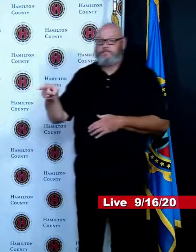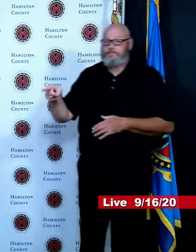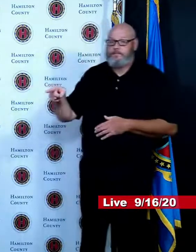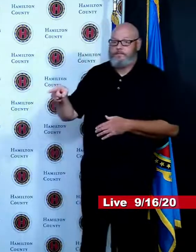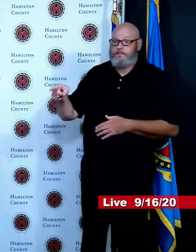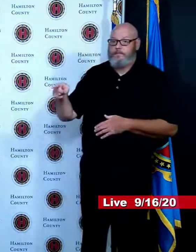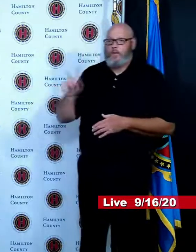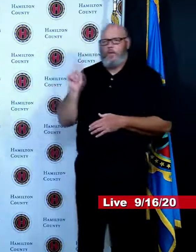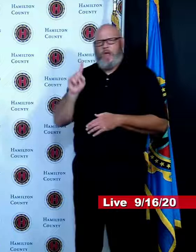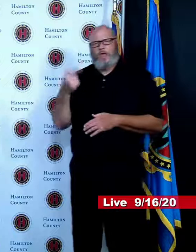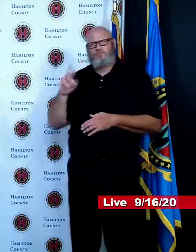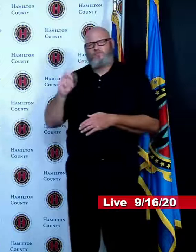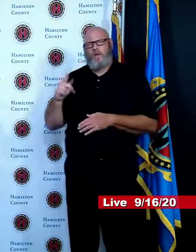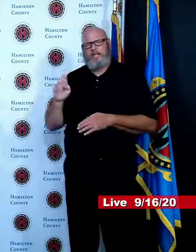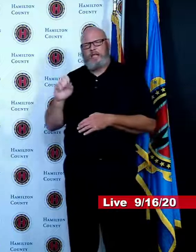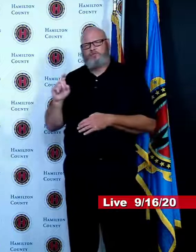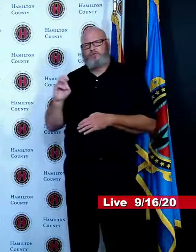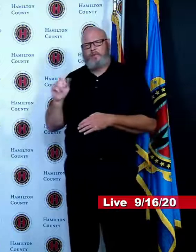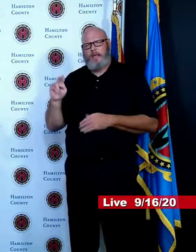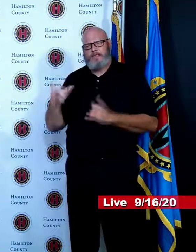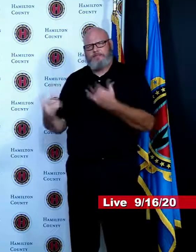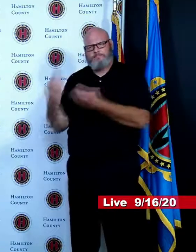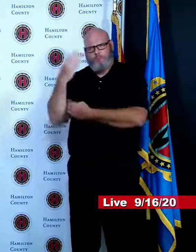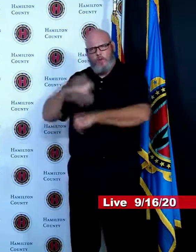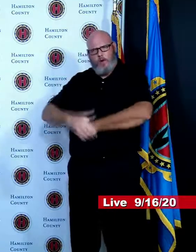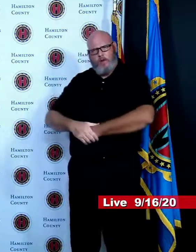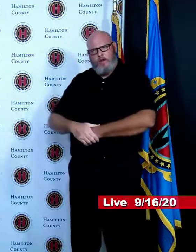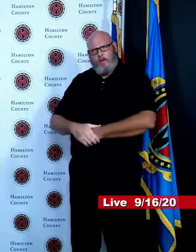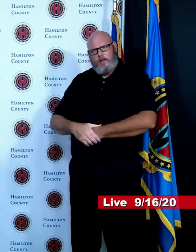another call I think it's related he's I think it's related to infant